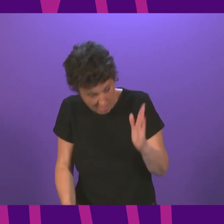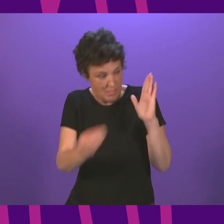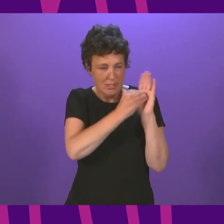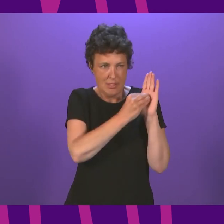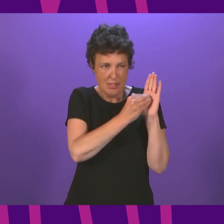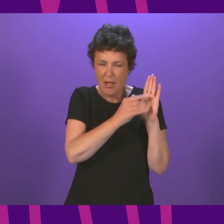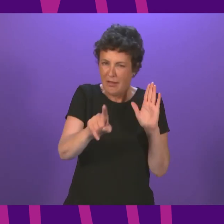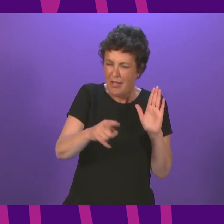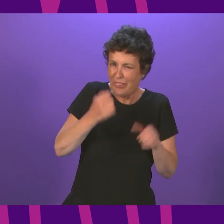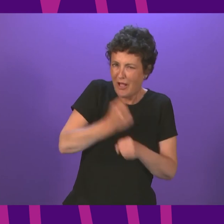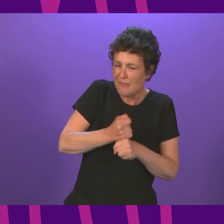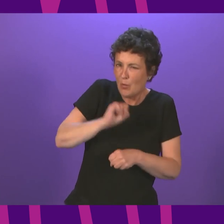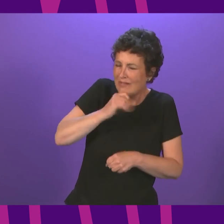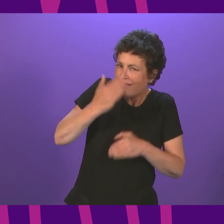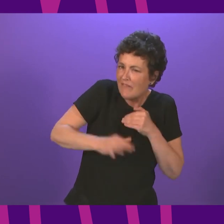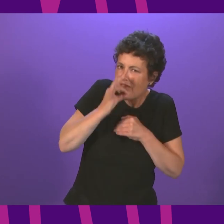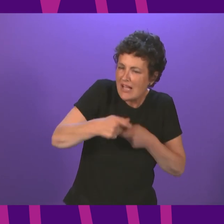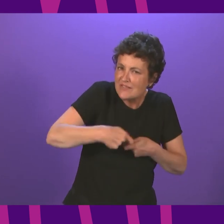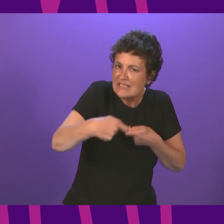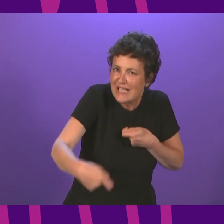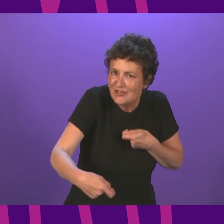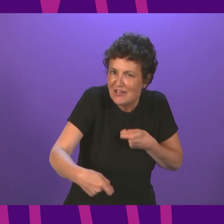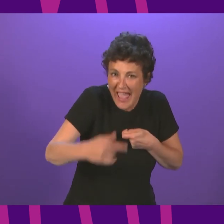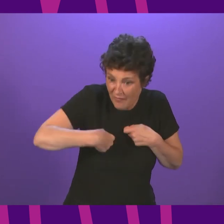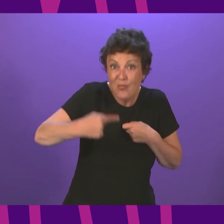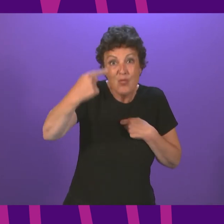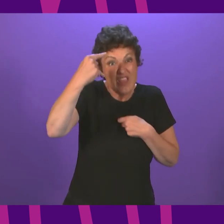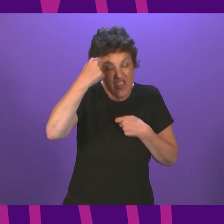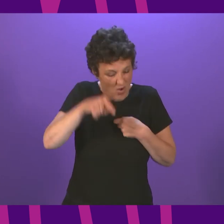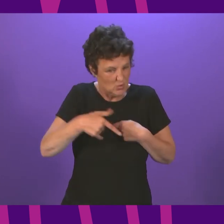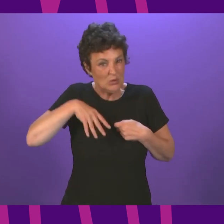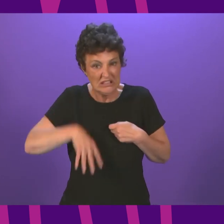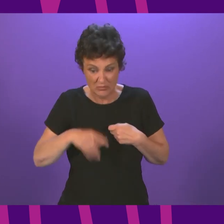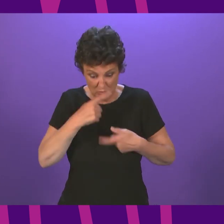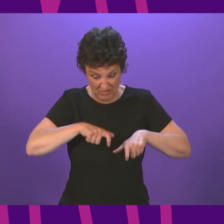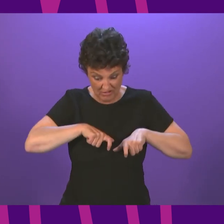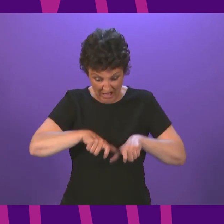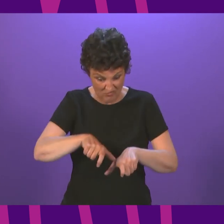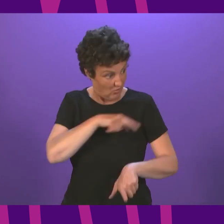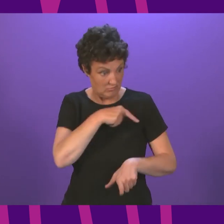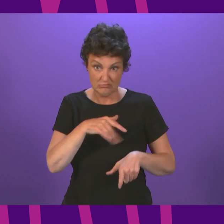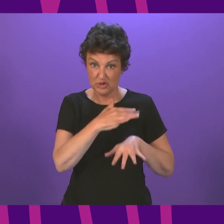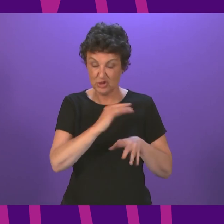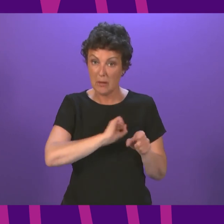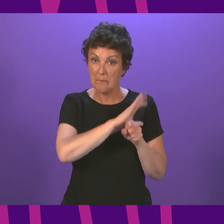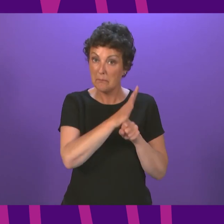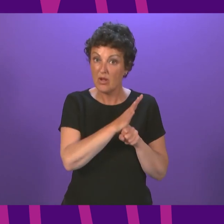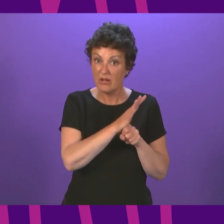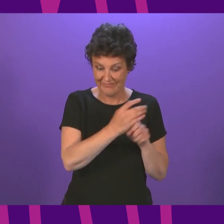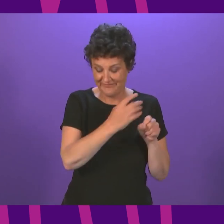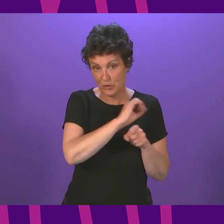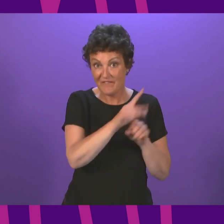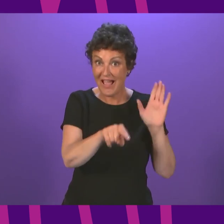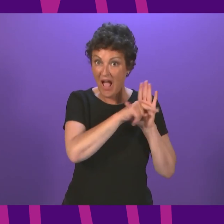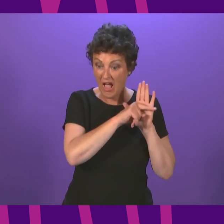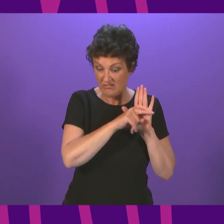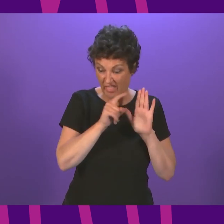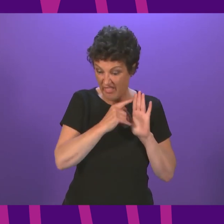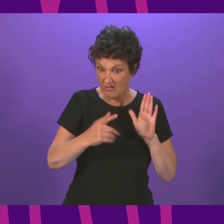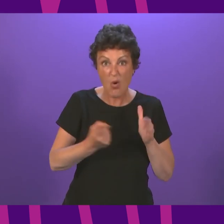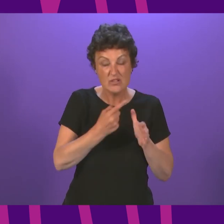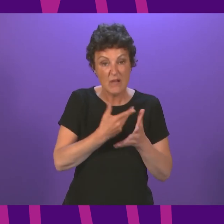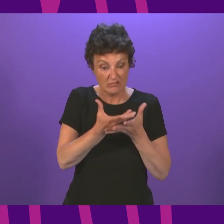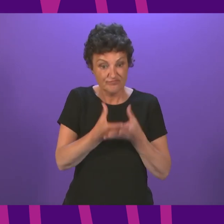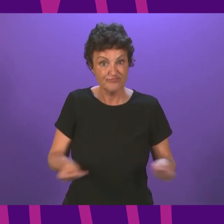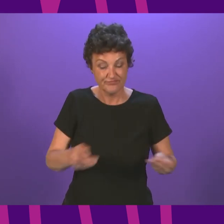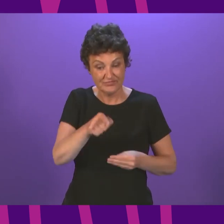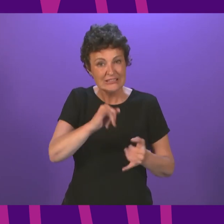votes, but I would like to put it on the record that my intention was to support, not oppose,